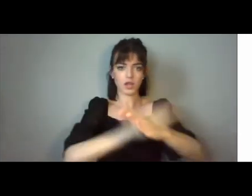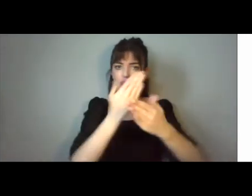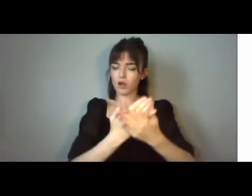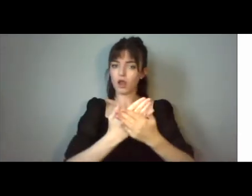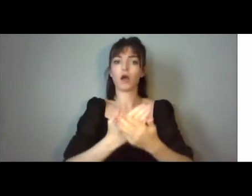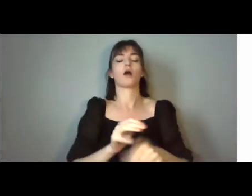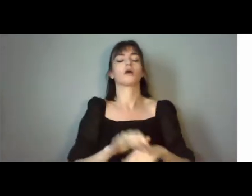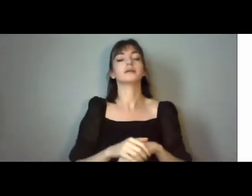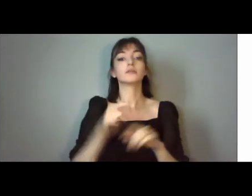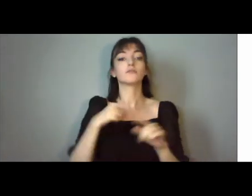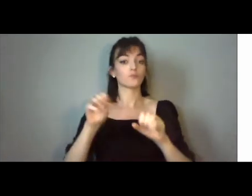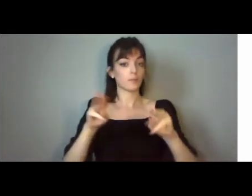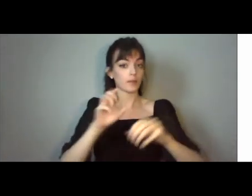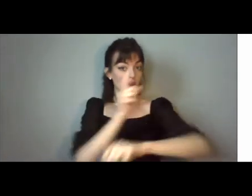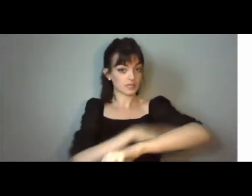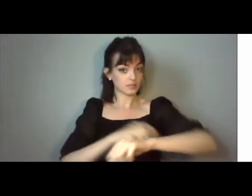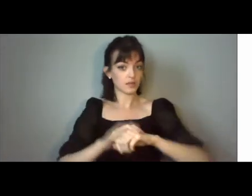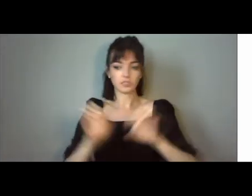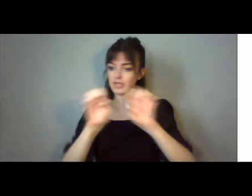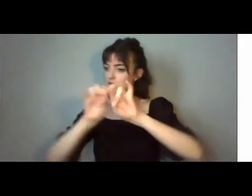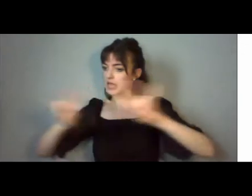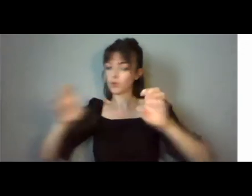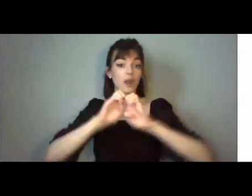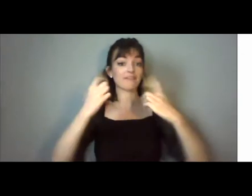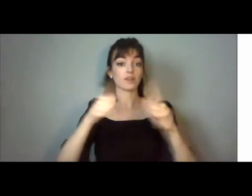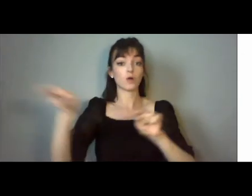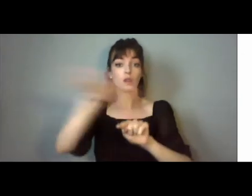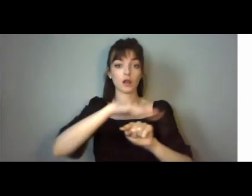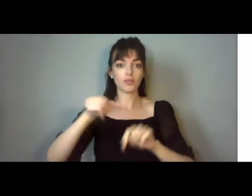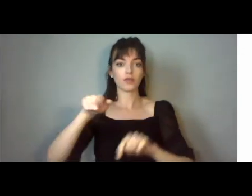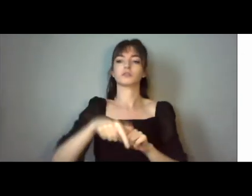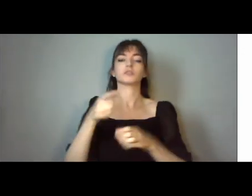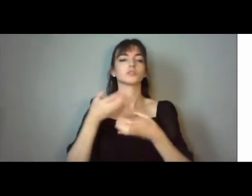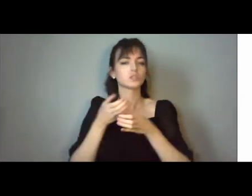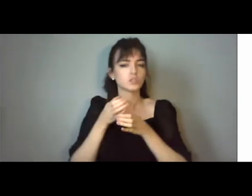on an equal basis with others has been an area where countries have been particularly challenged.